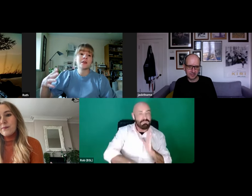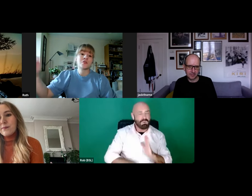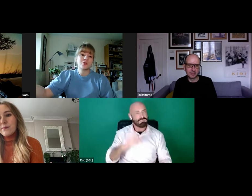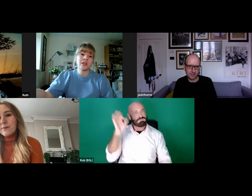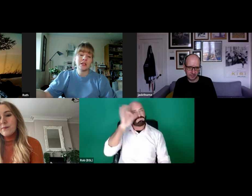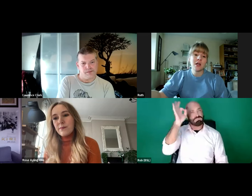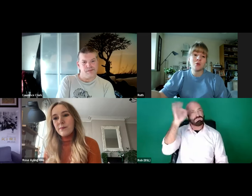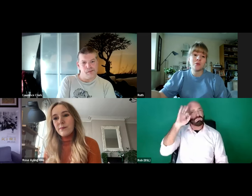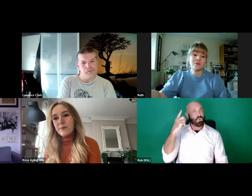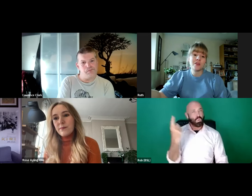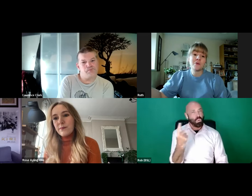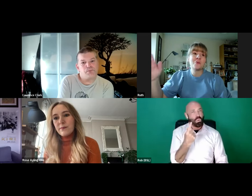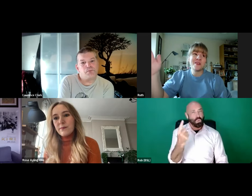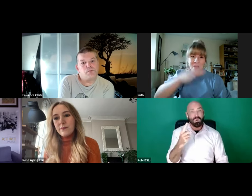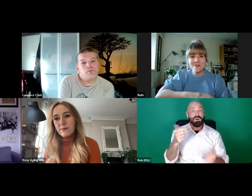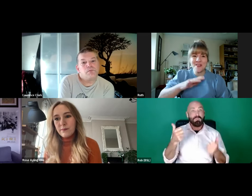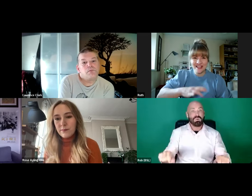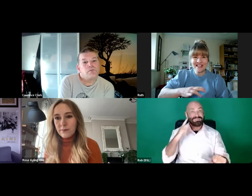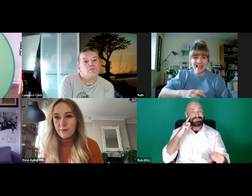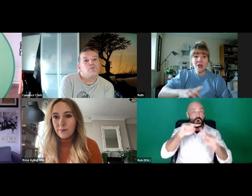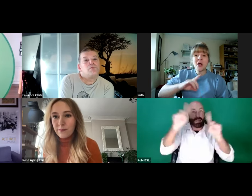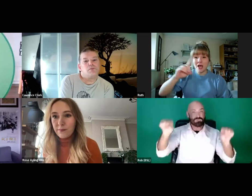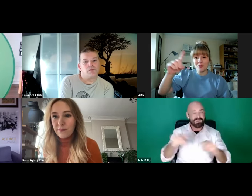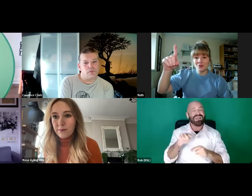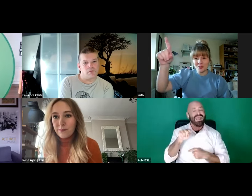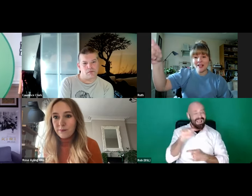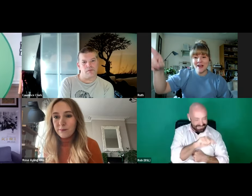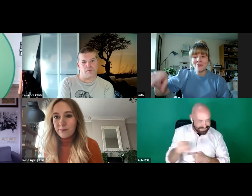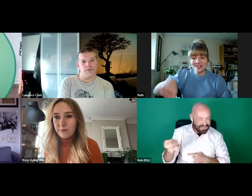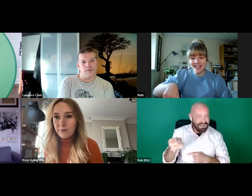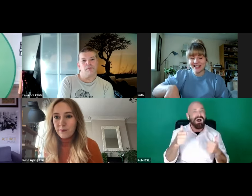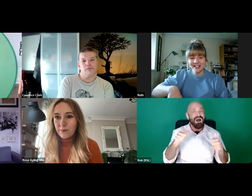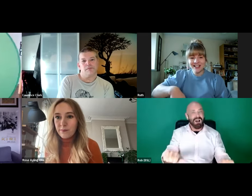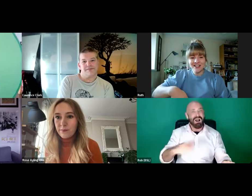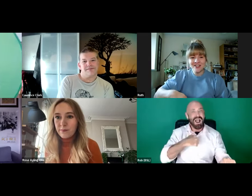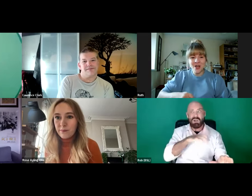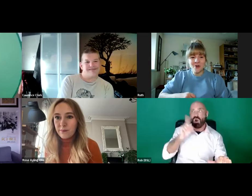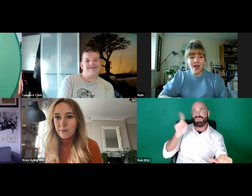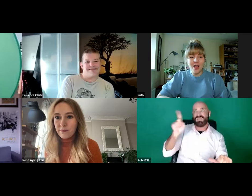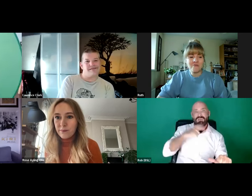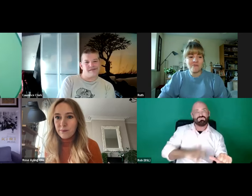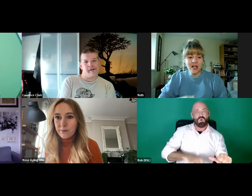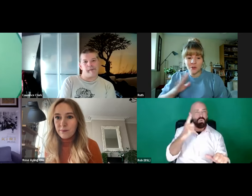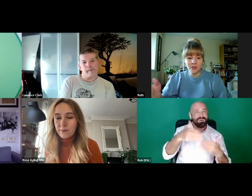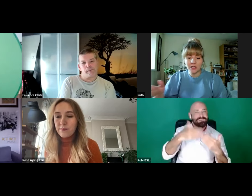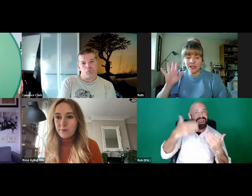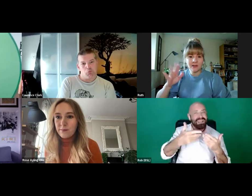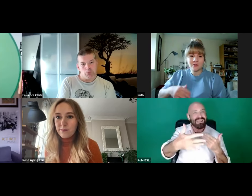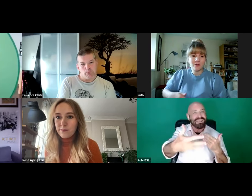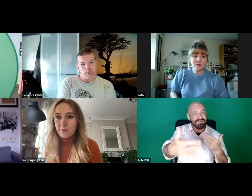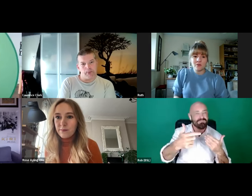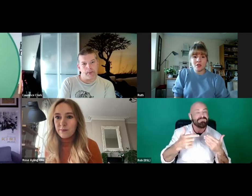on screen. And it will be them that then say, "I want to play that one day." So I completely